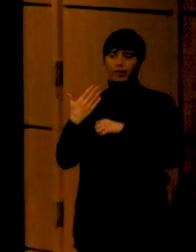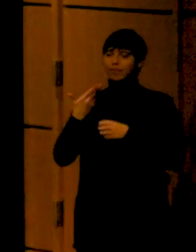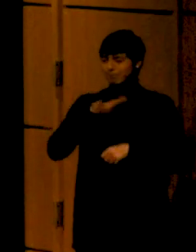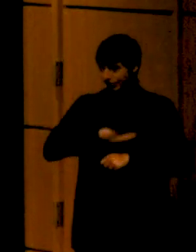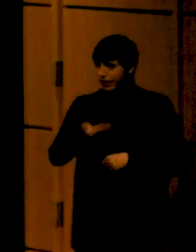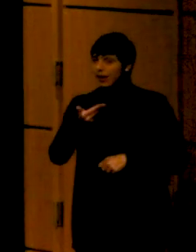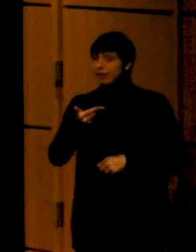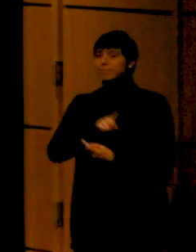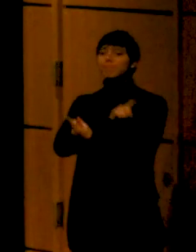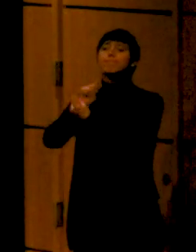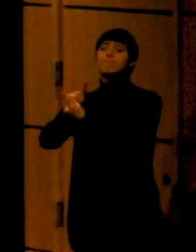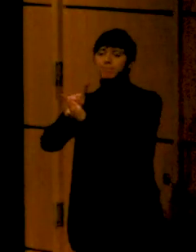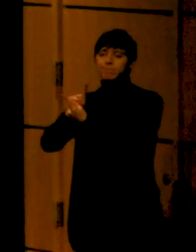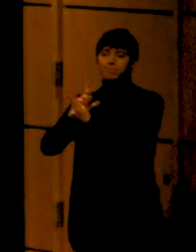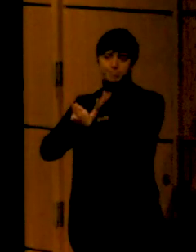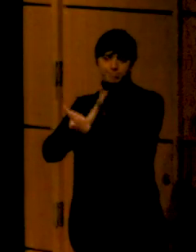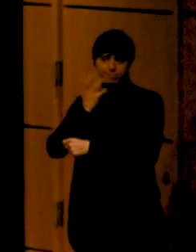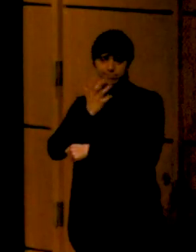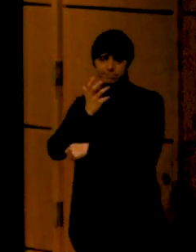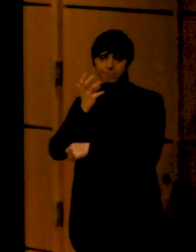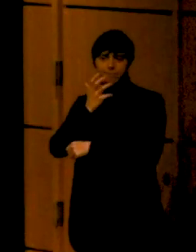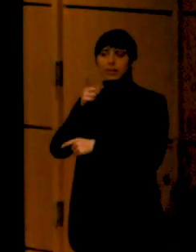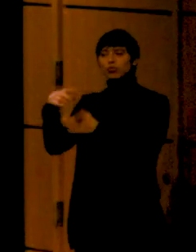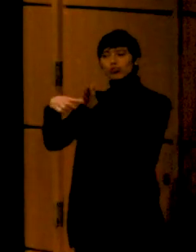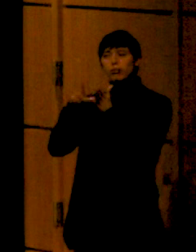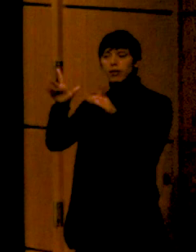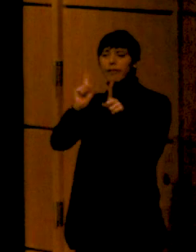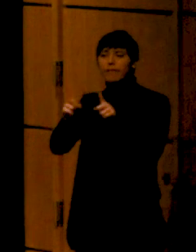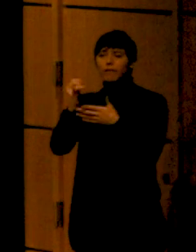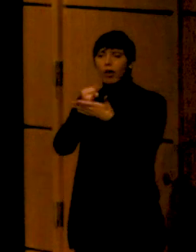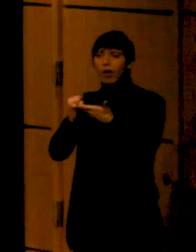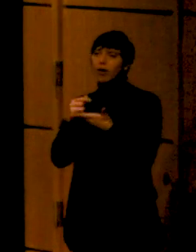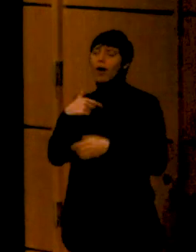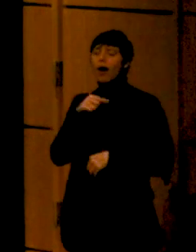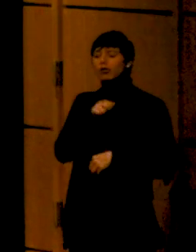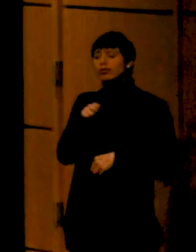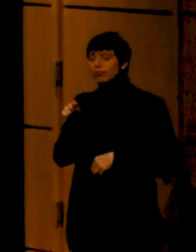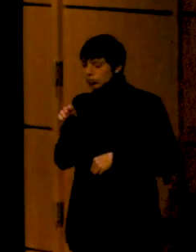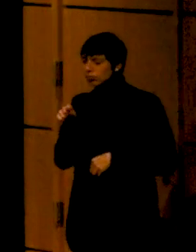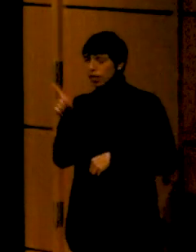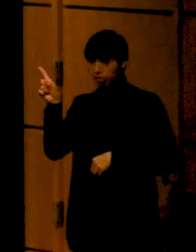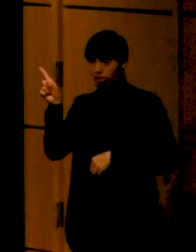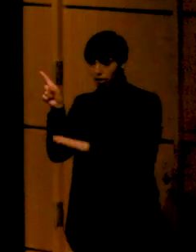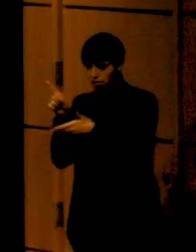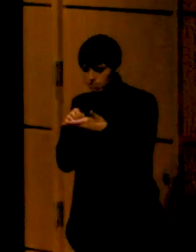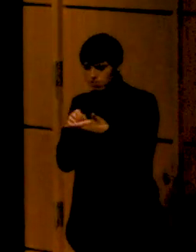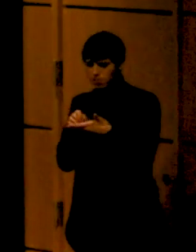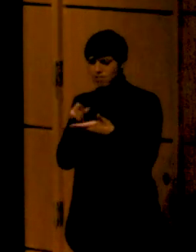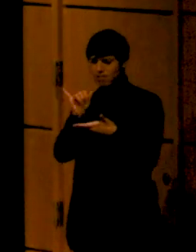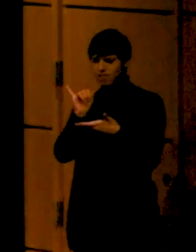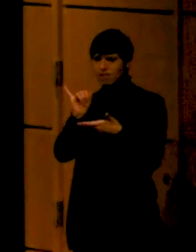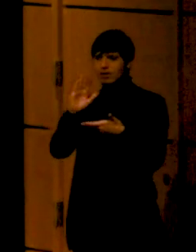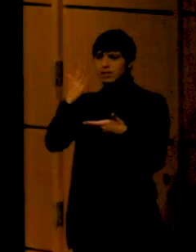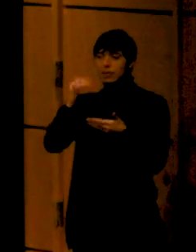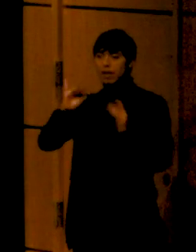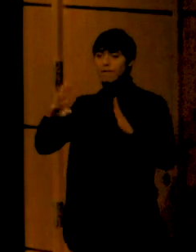the studio and I looked at it and I thought, Well, it's a volcano turned on its head in